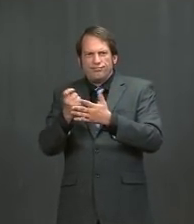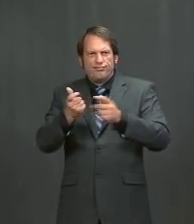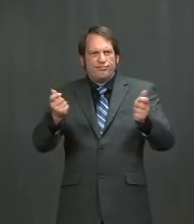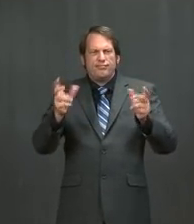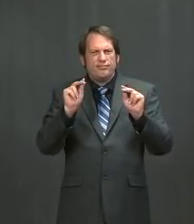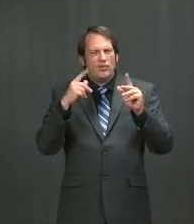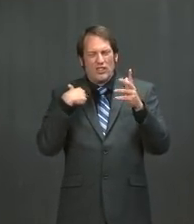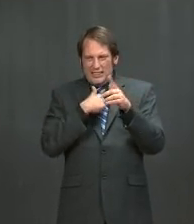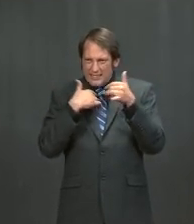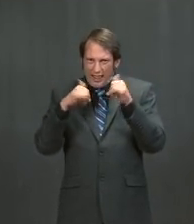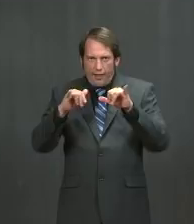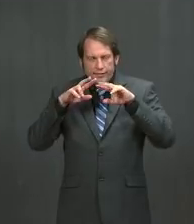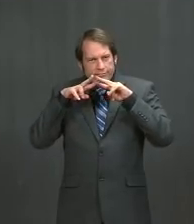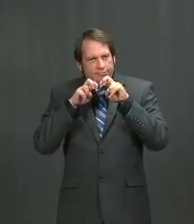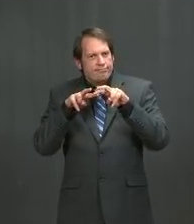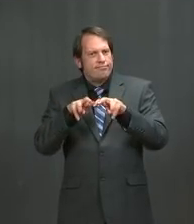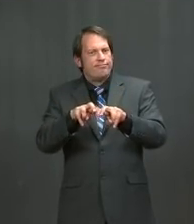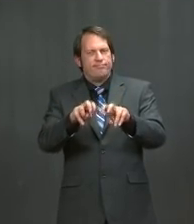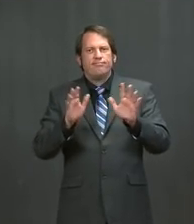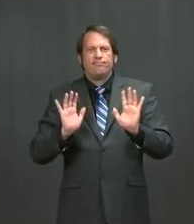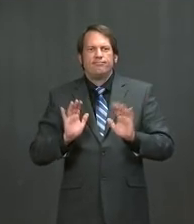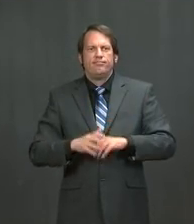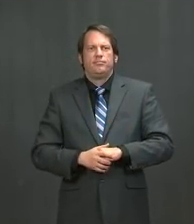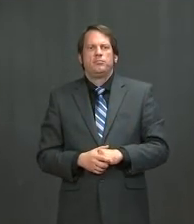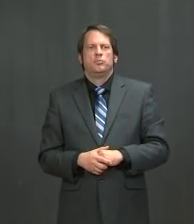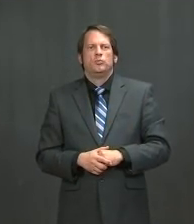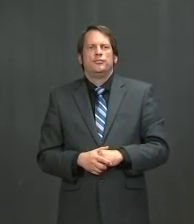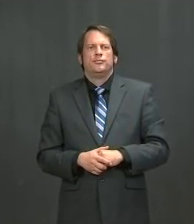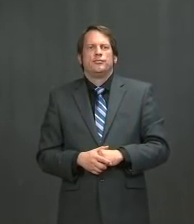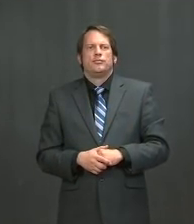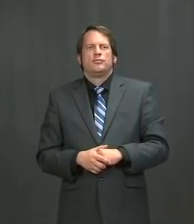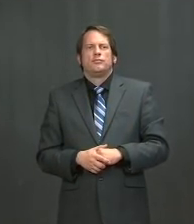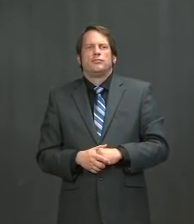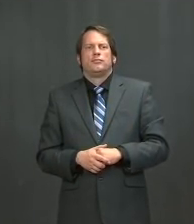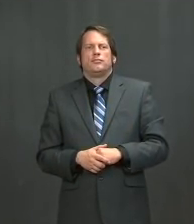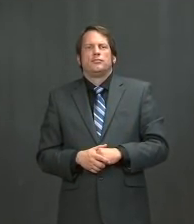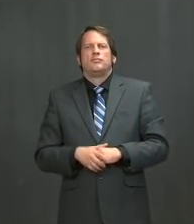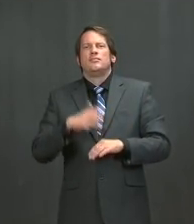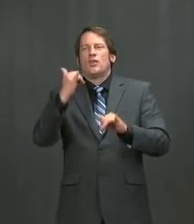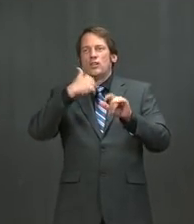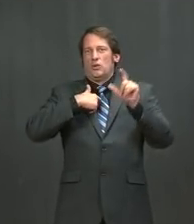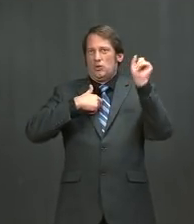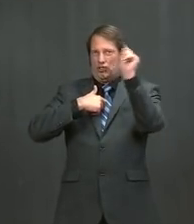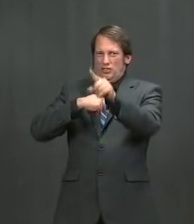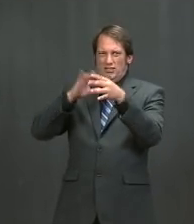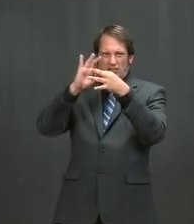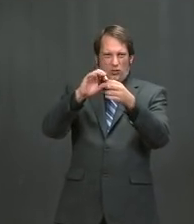The Press: Thanks. I have an infrastructure and a baseball question, if you accept it. Ms. Psaki: Okay. The Press: So, last week, the White House